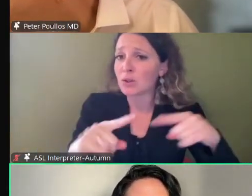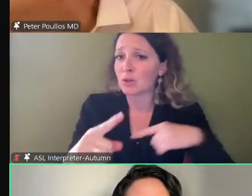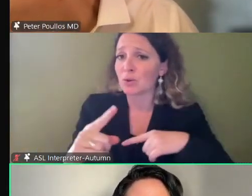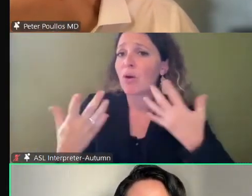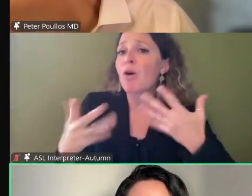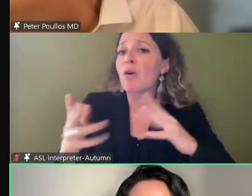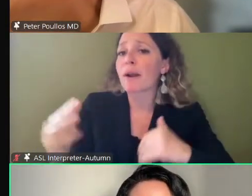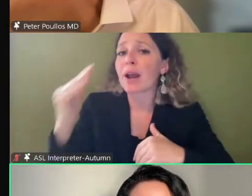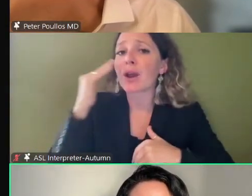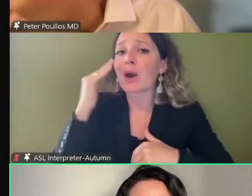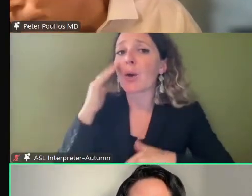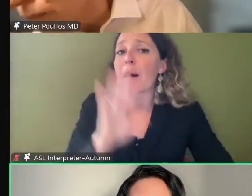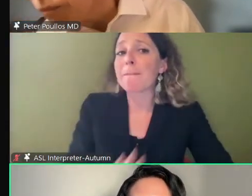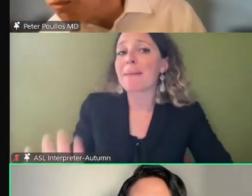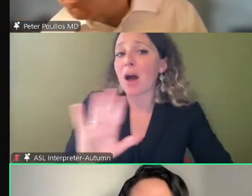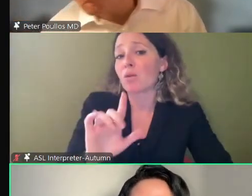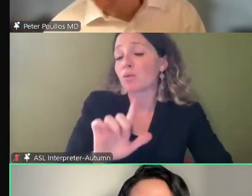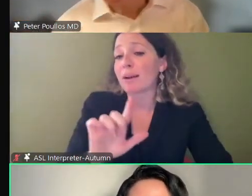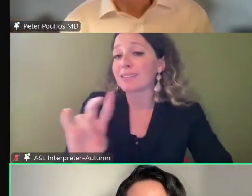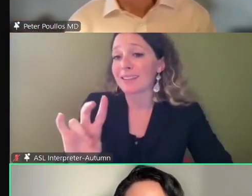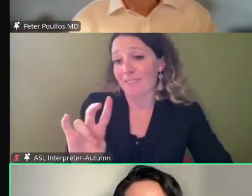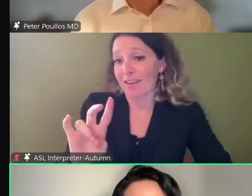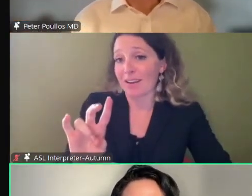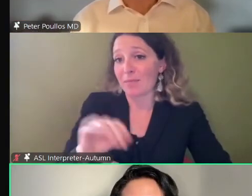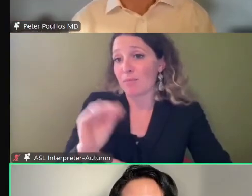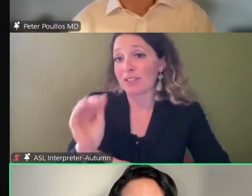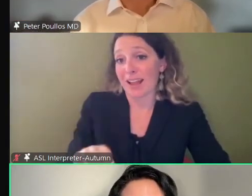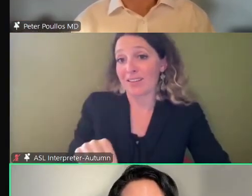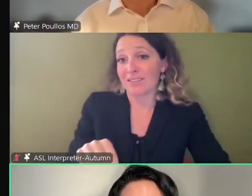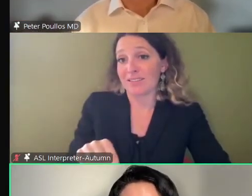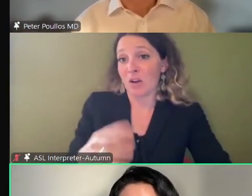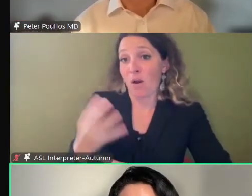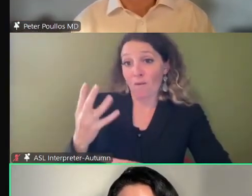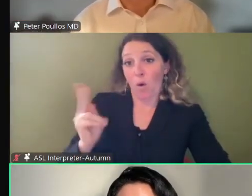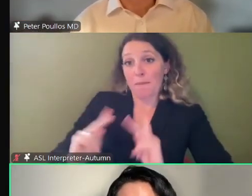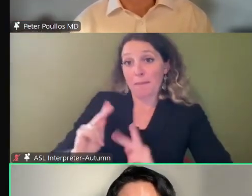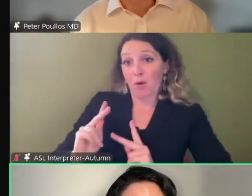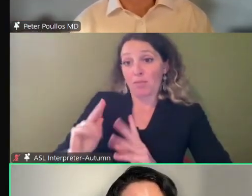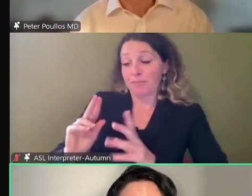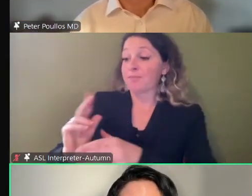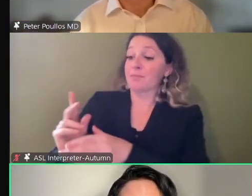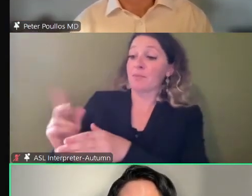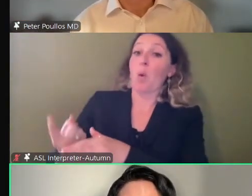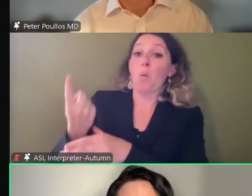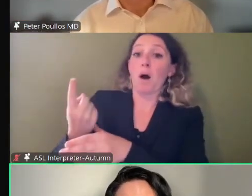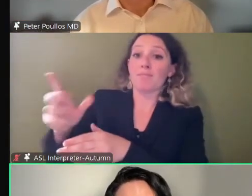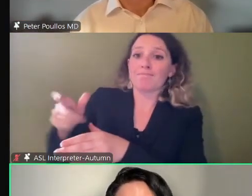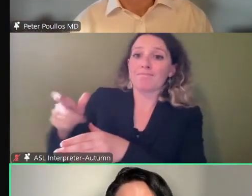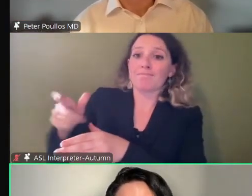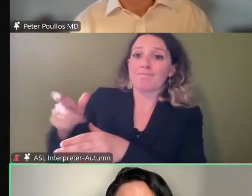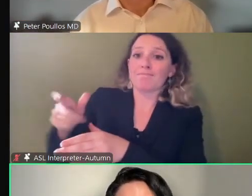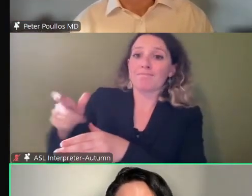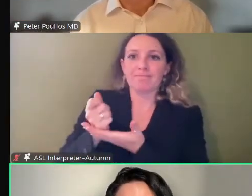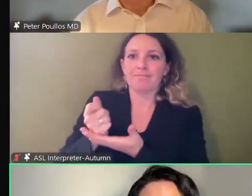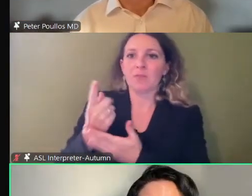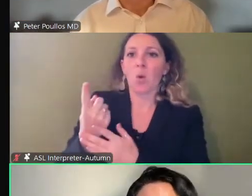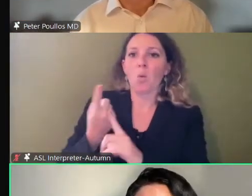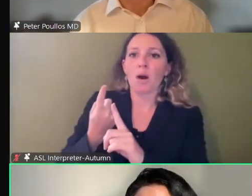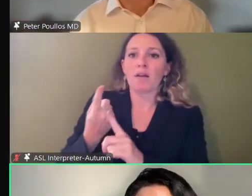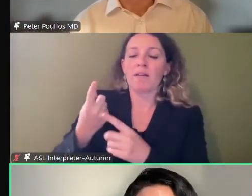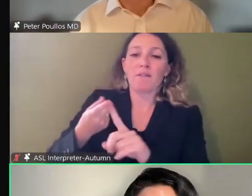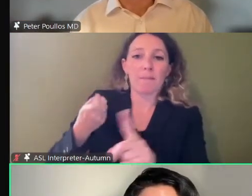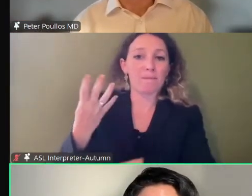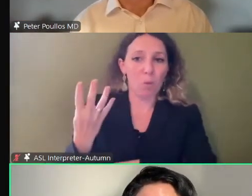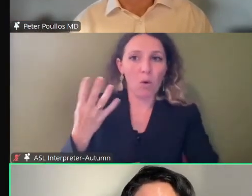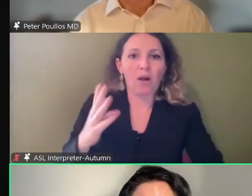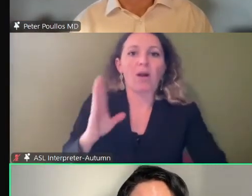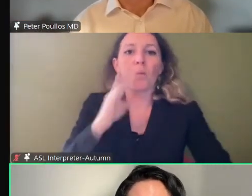27%, one in four people has a disability, and at least one disability. Many people have multiple,